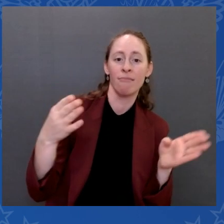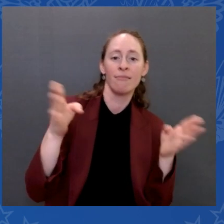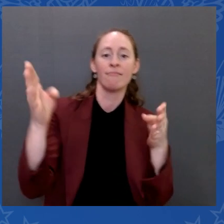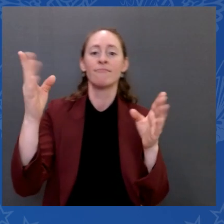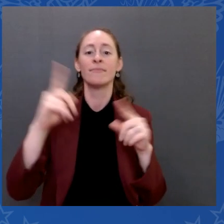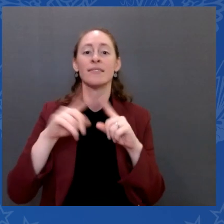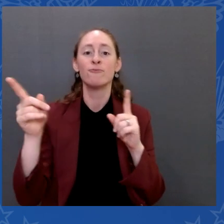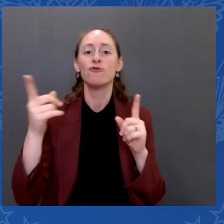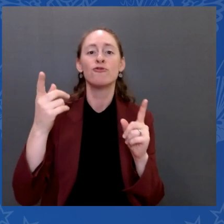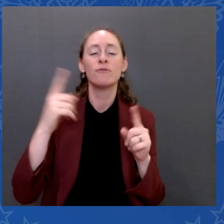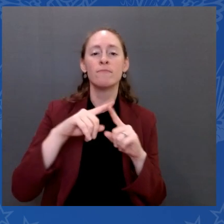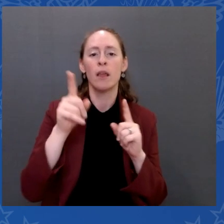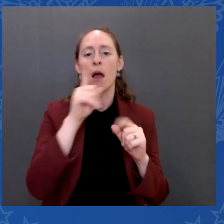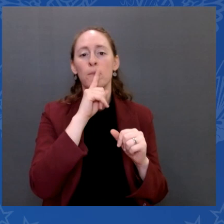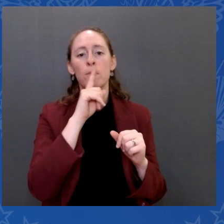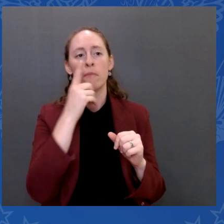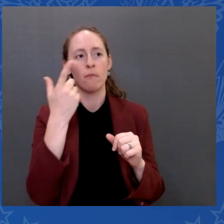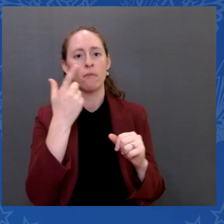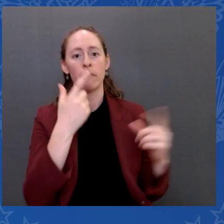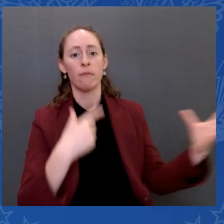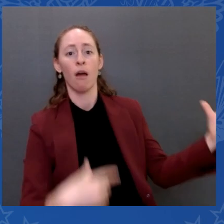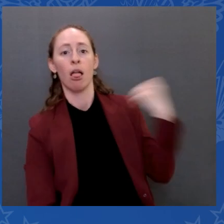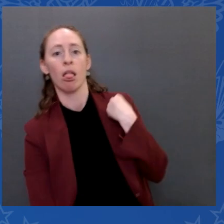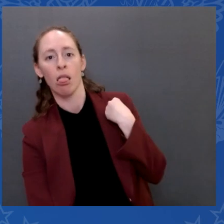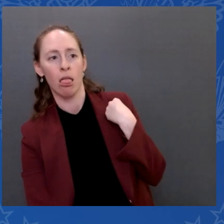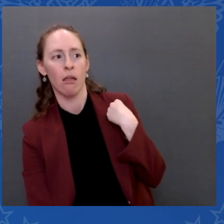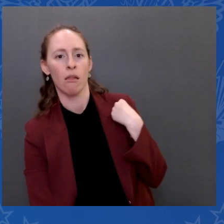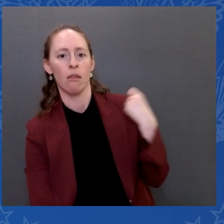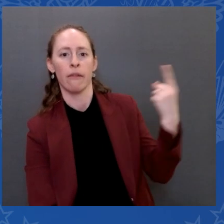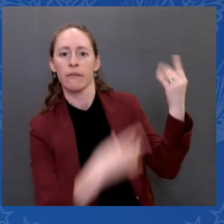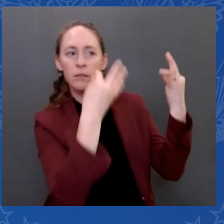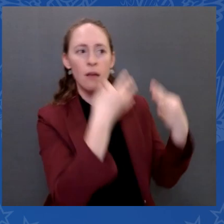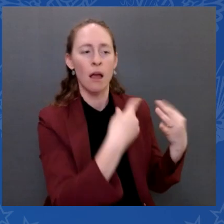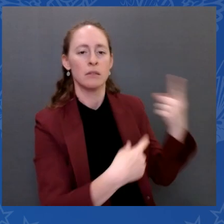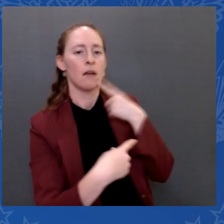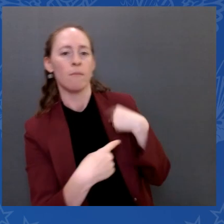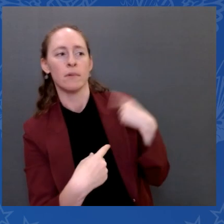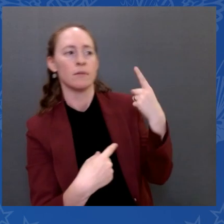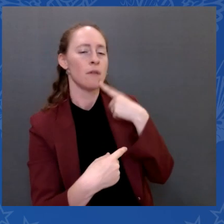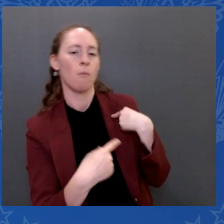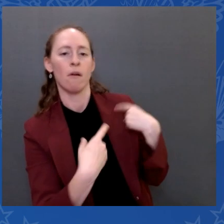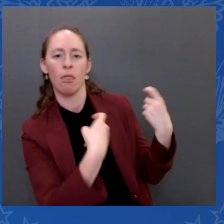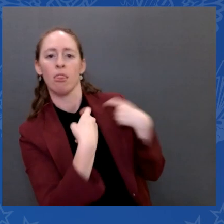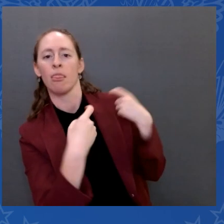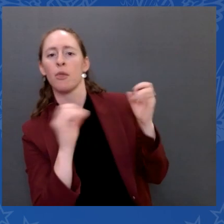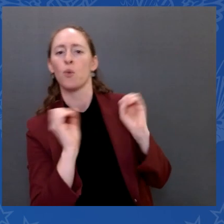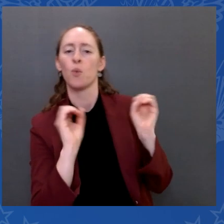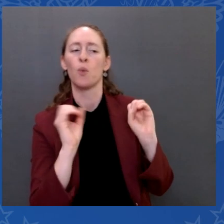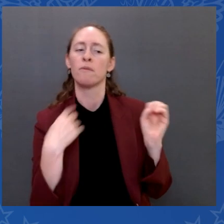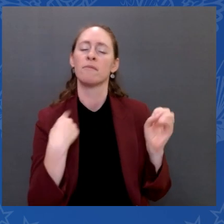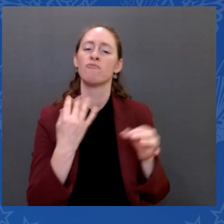who doesn't share the same values we share. The President: I think that's a really important point. I think the point is that we have --